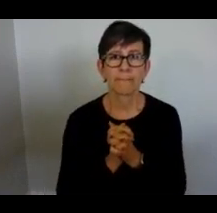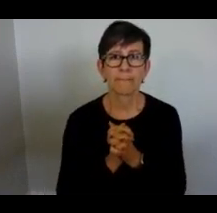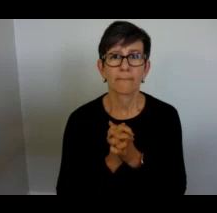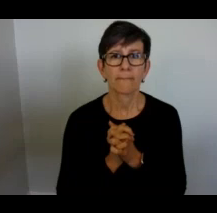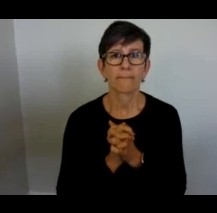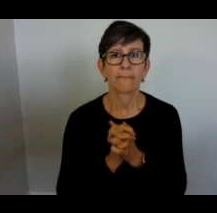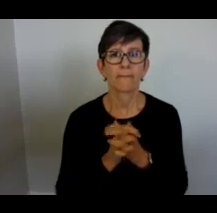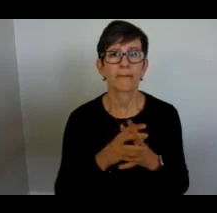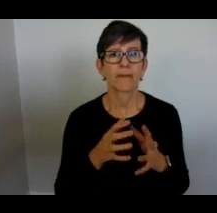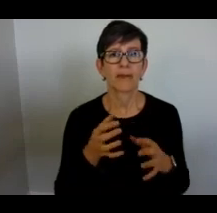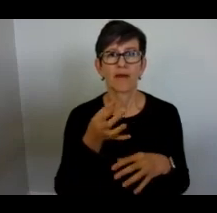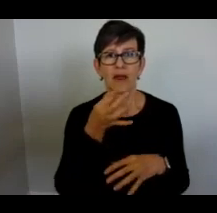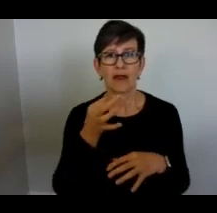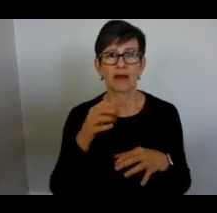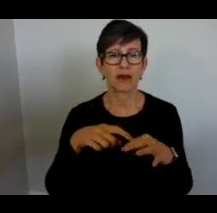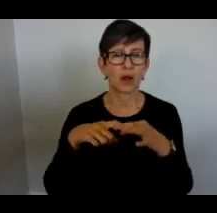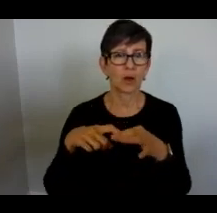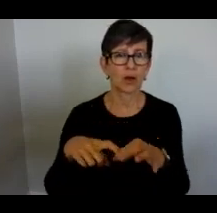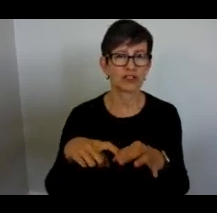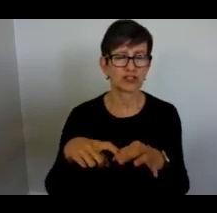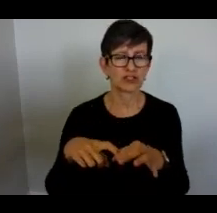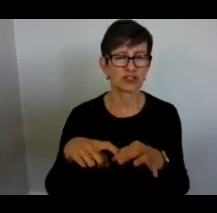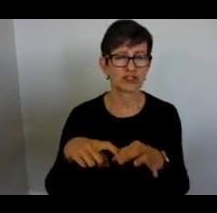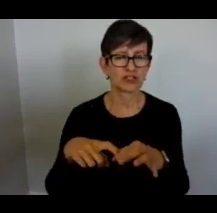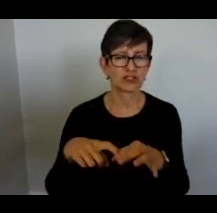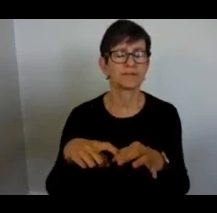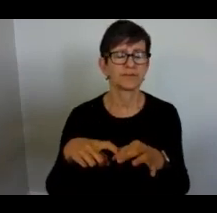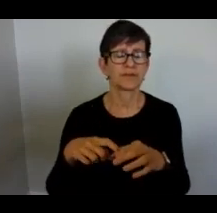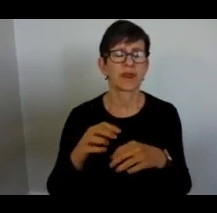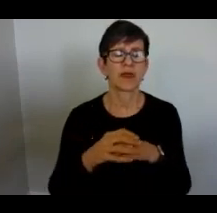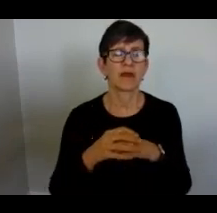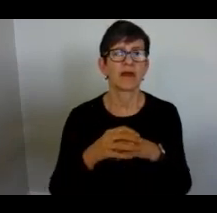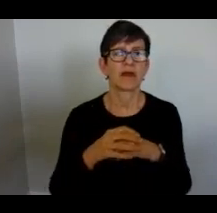I think the question that I had in mind Ese has actually already covered because